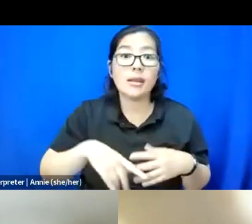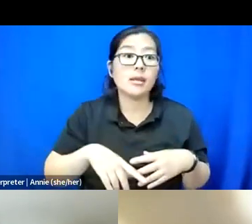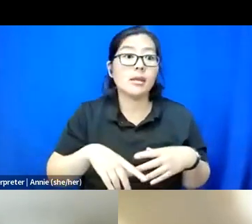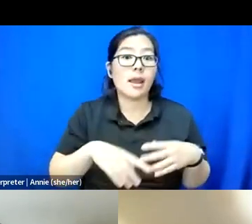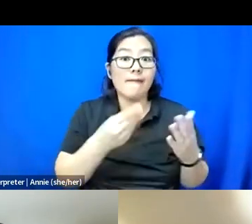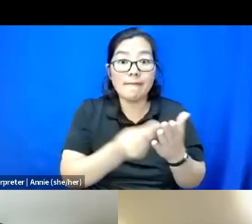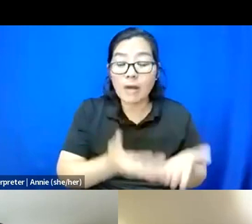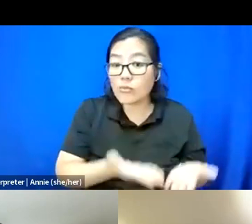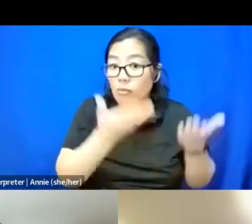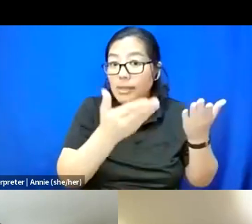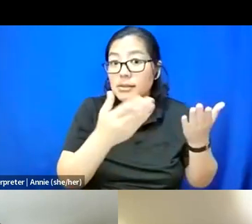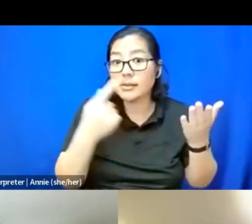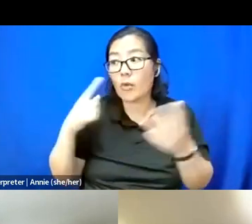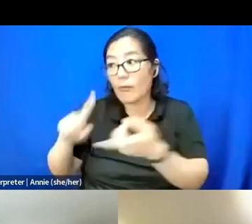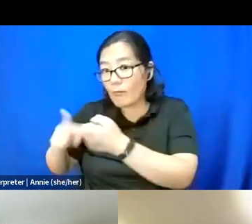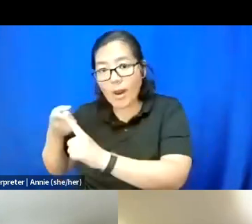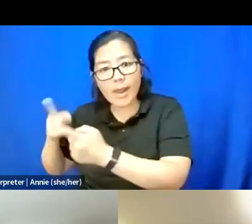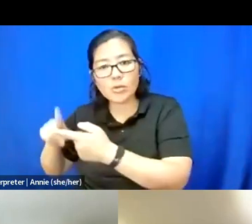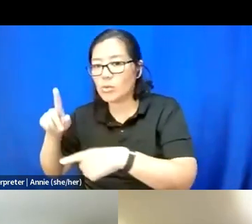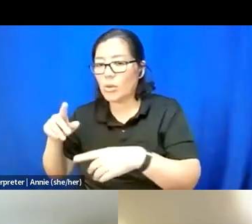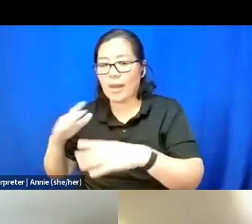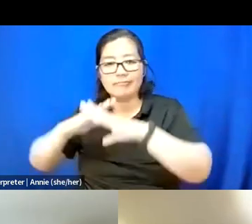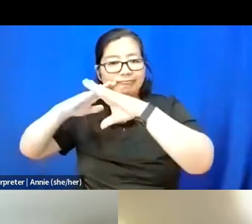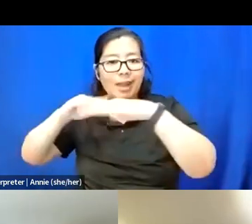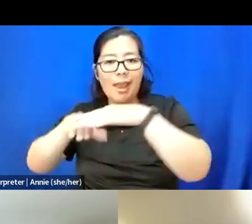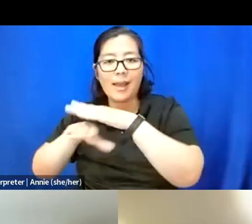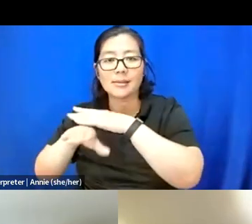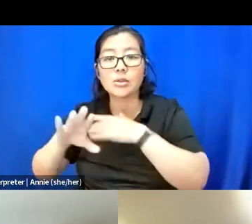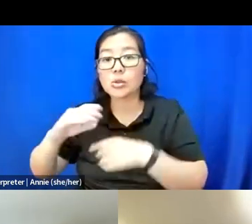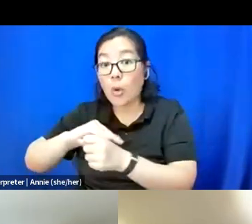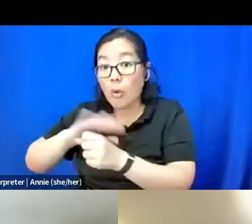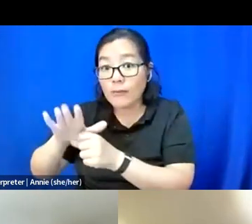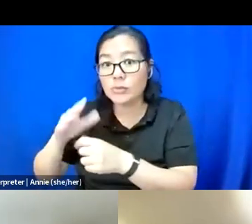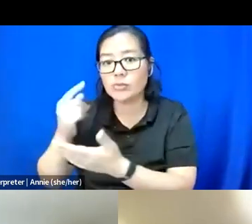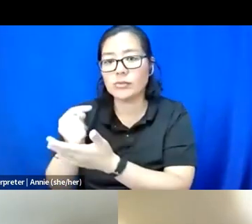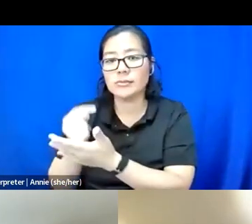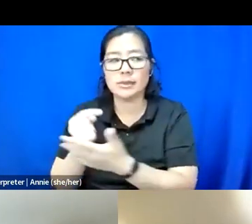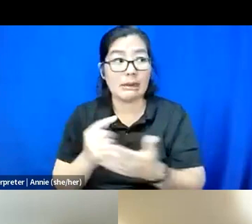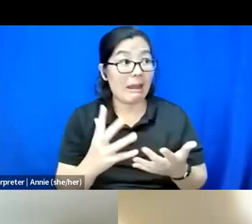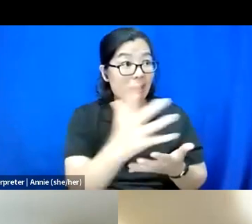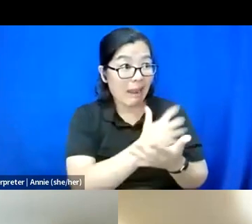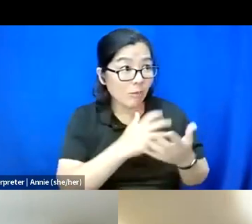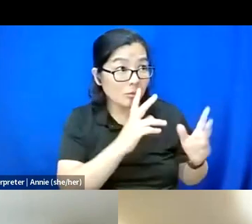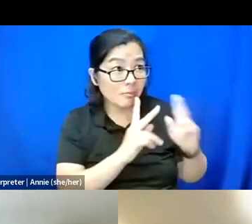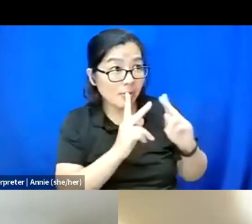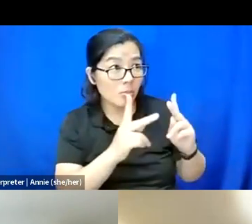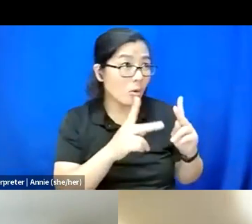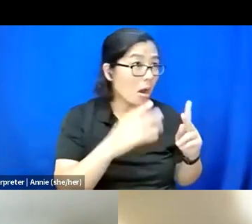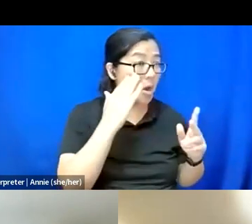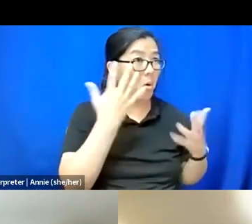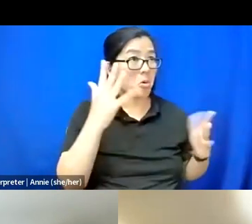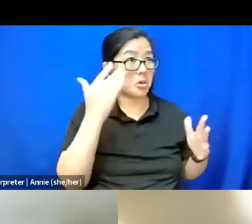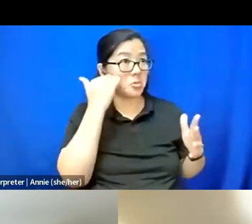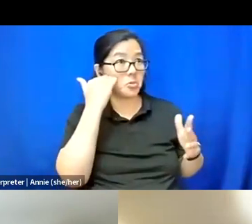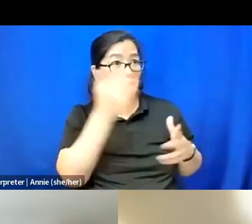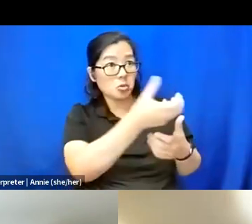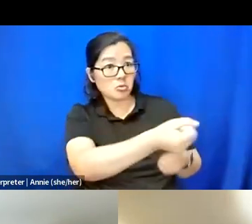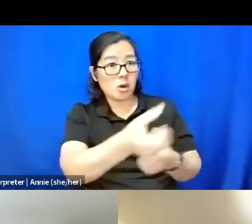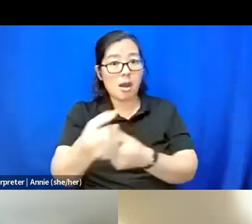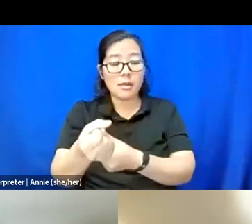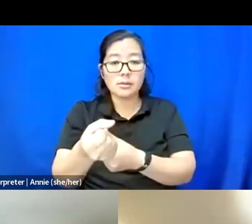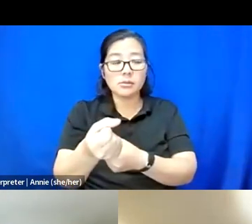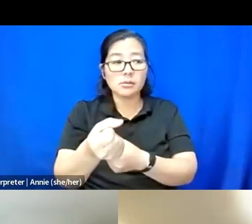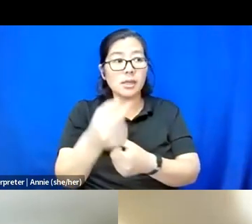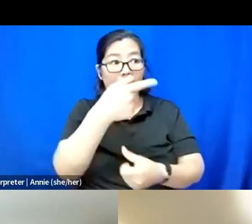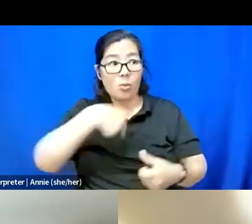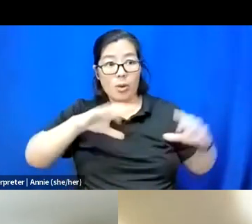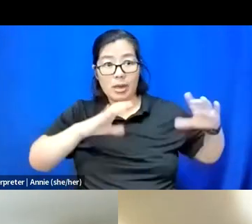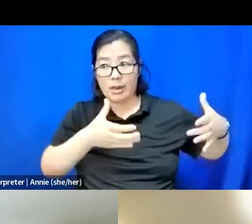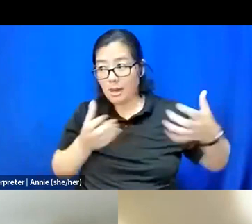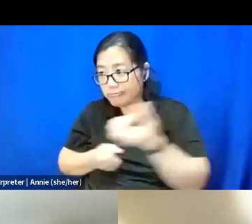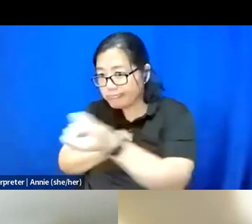together, we planted the seed for Sick in Quarters, which is now like a growing network